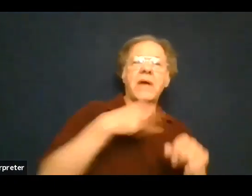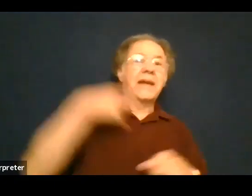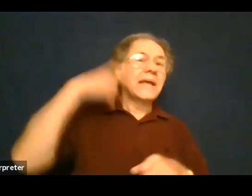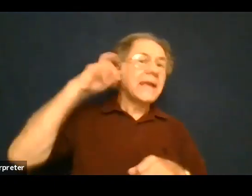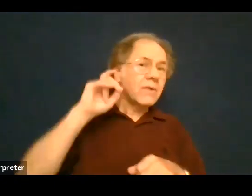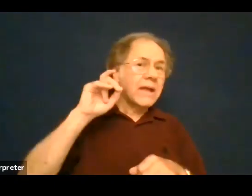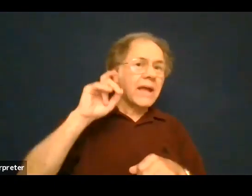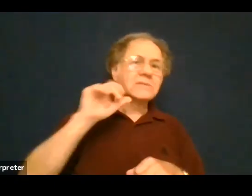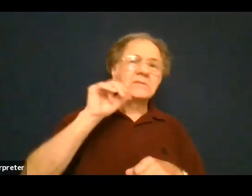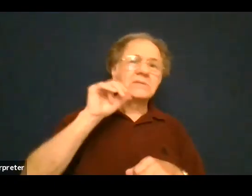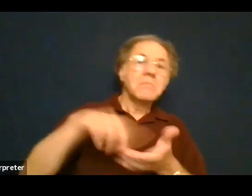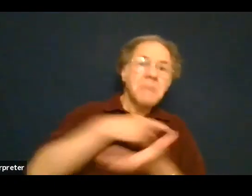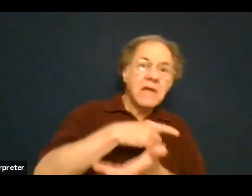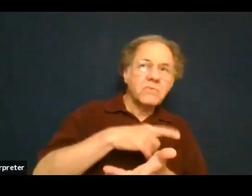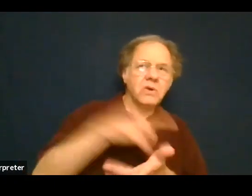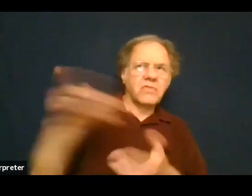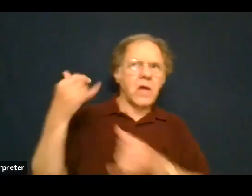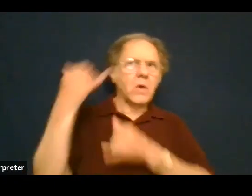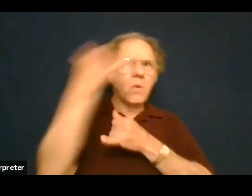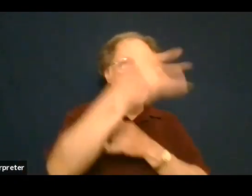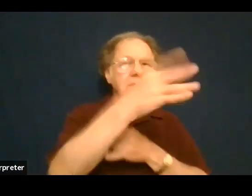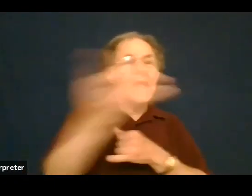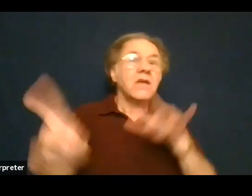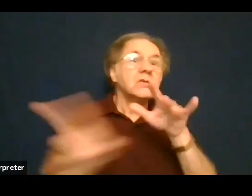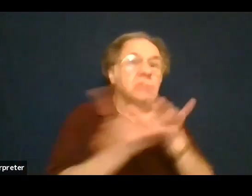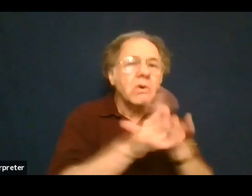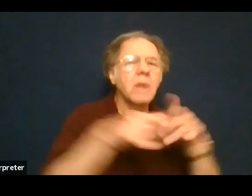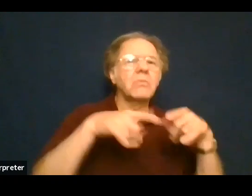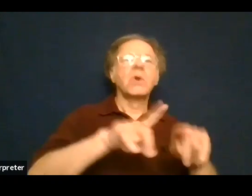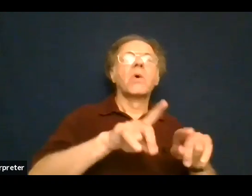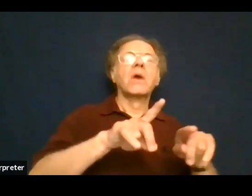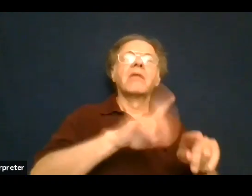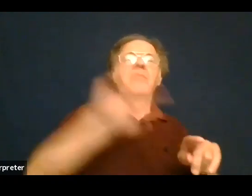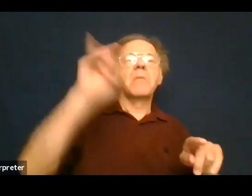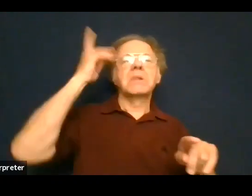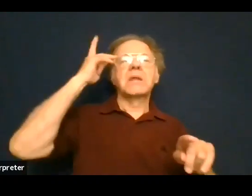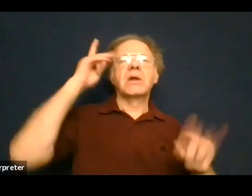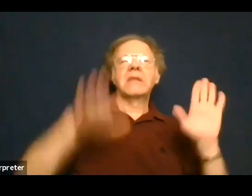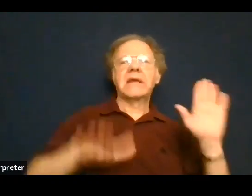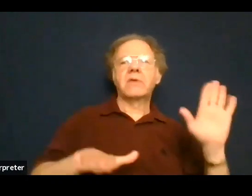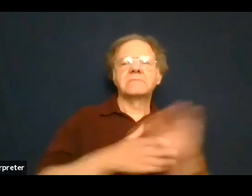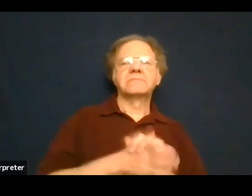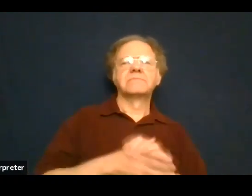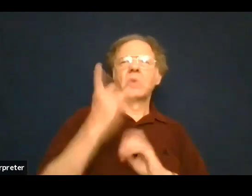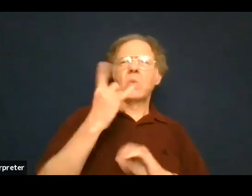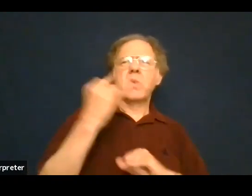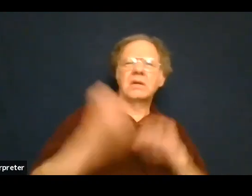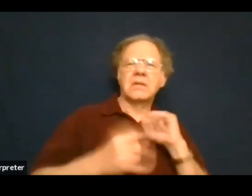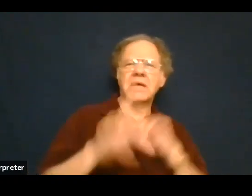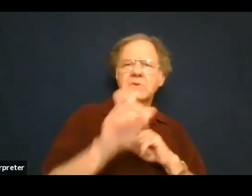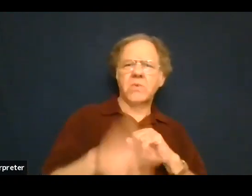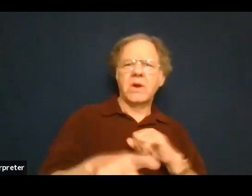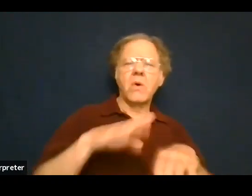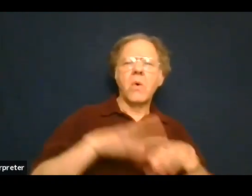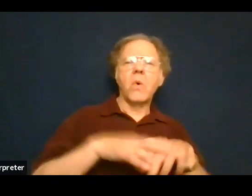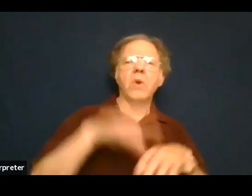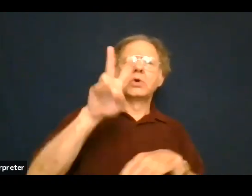and that's exactly how it worked. There was one last question on Usher syndrome 2C, which we haven't really touched on yet.